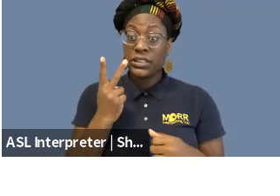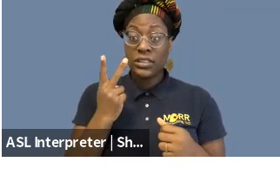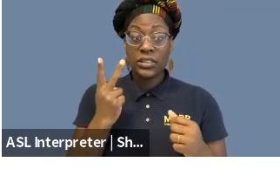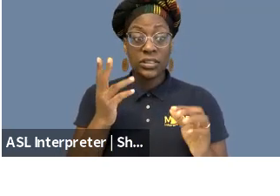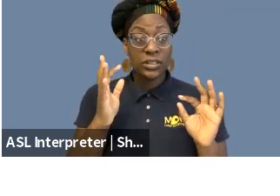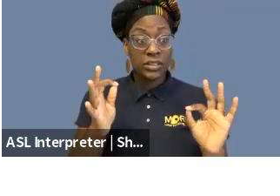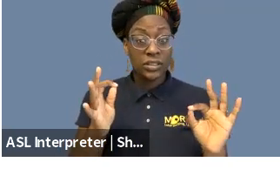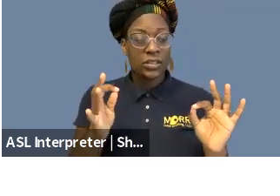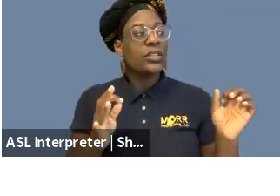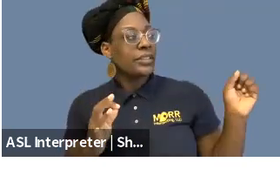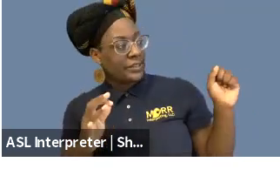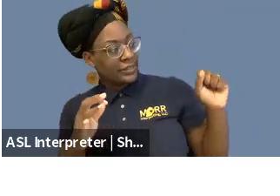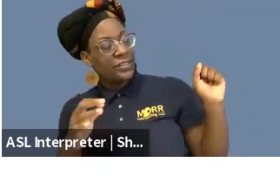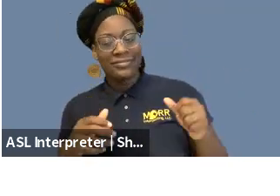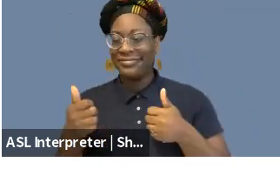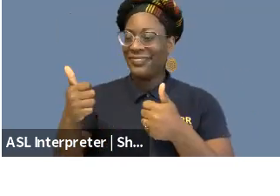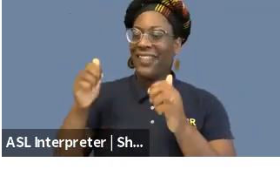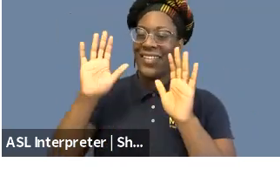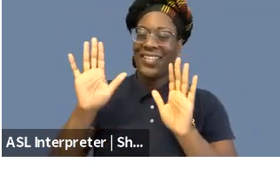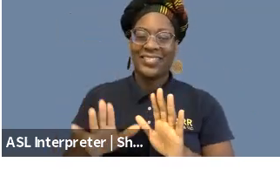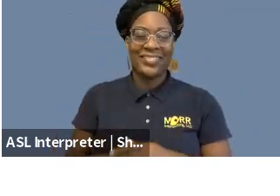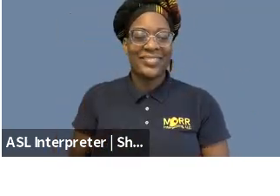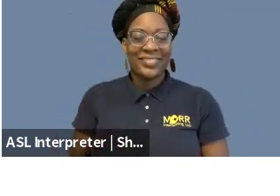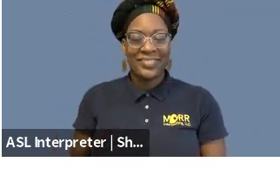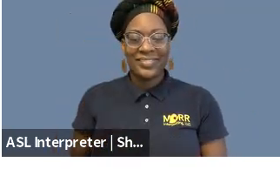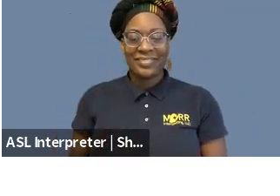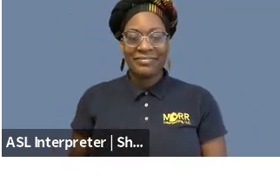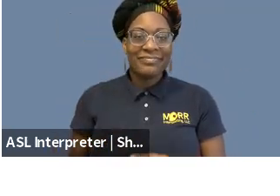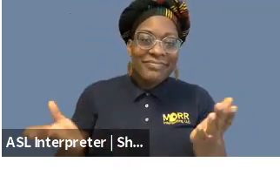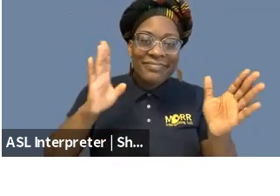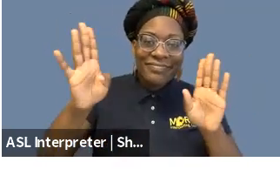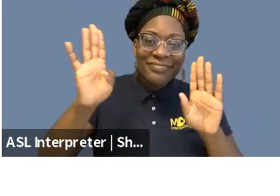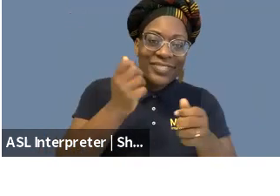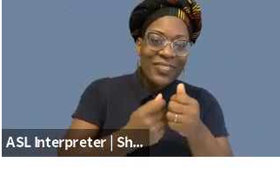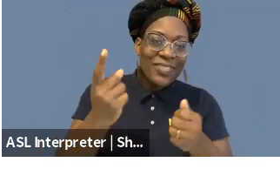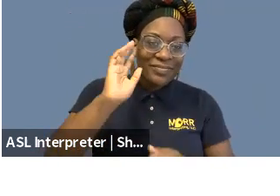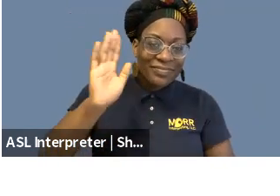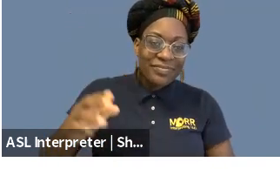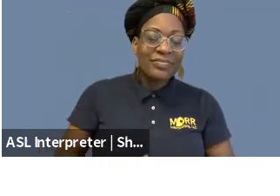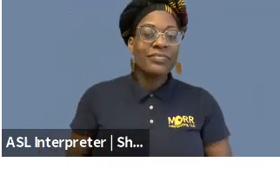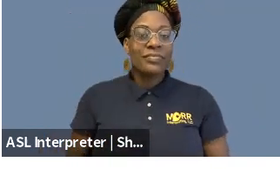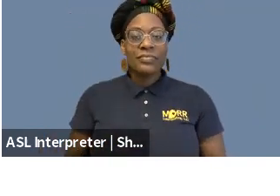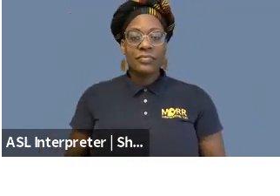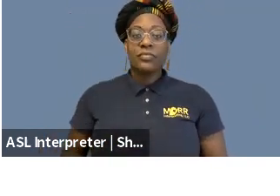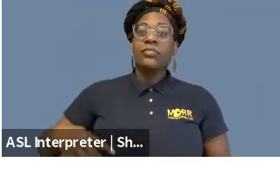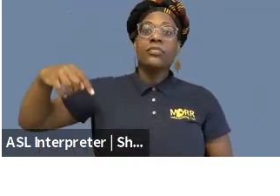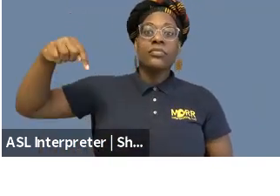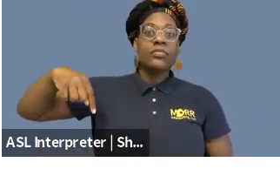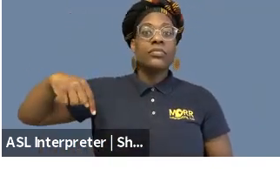[Jacob]: All right, wonderful. Hi, everyone! In this session we are talking about consulting